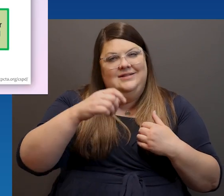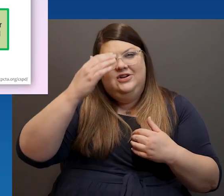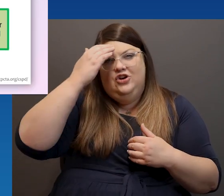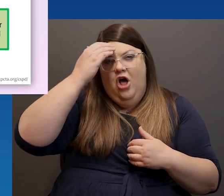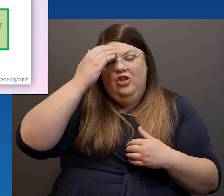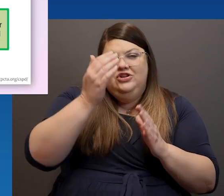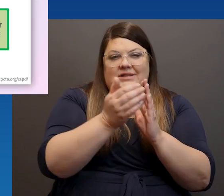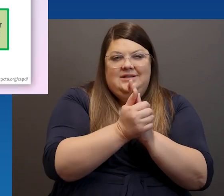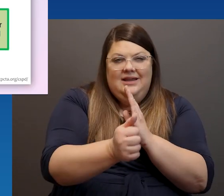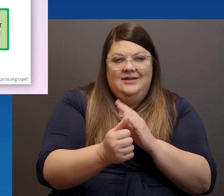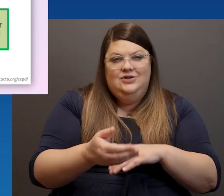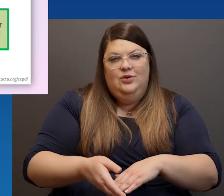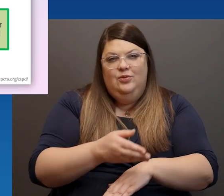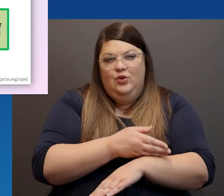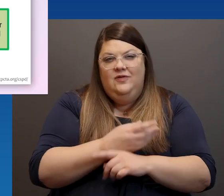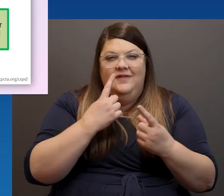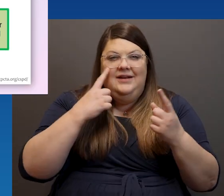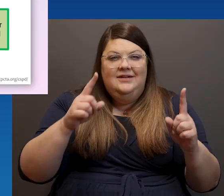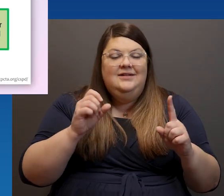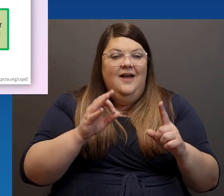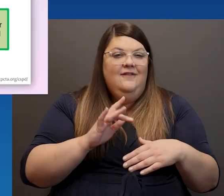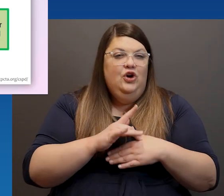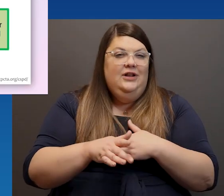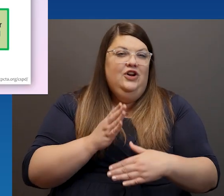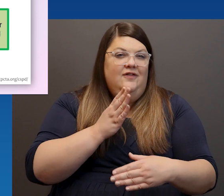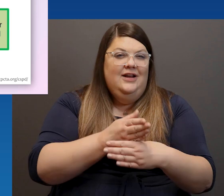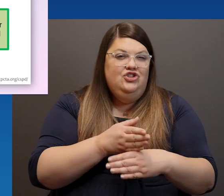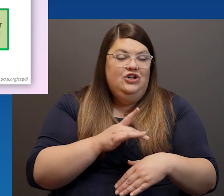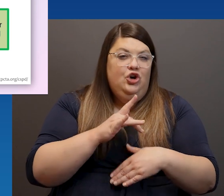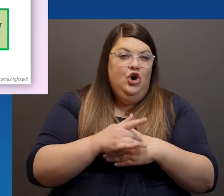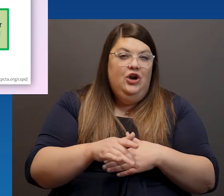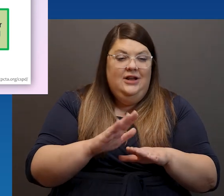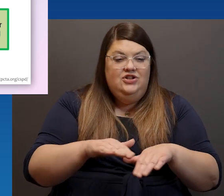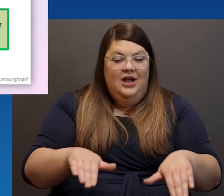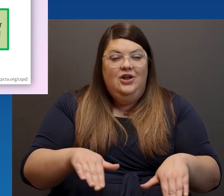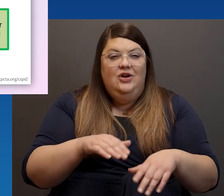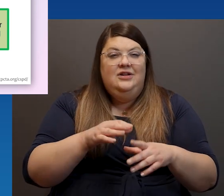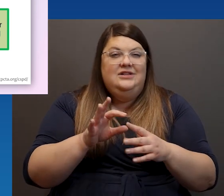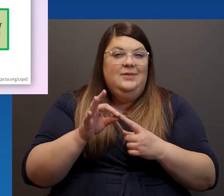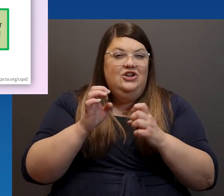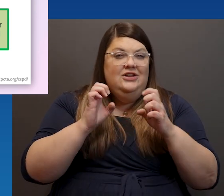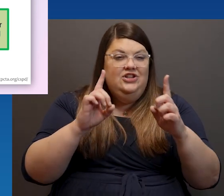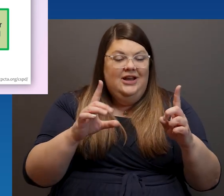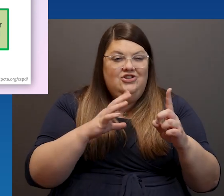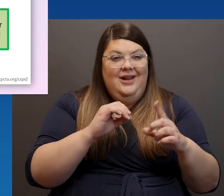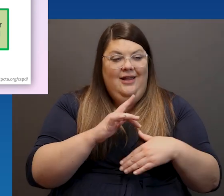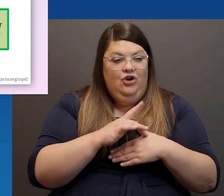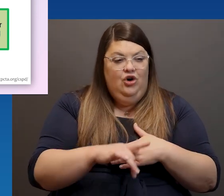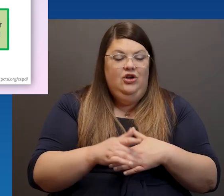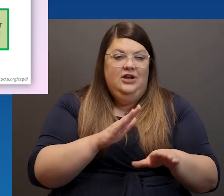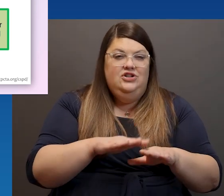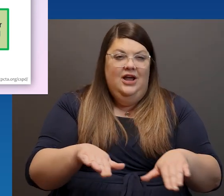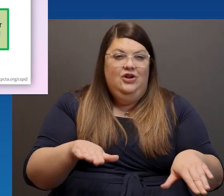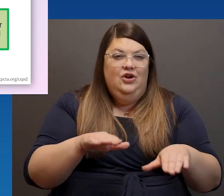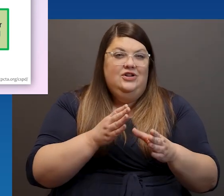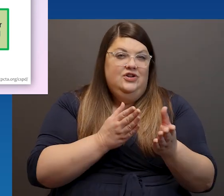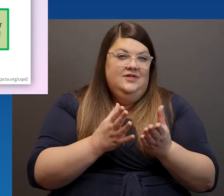which improves the effectiveness of early intervention, early childhood special education and early childhood services and supports,